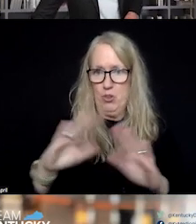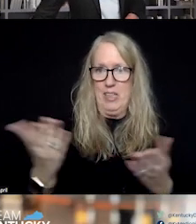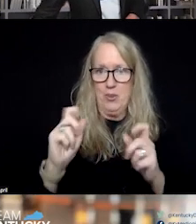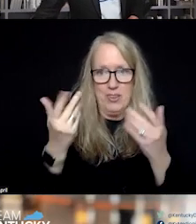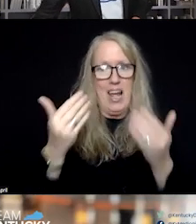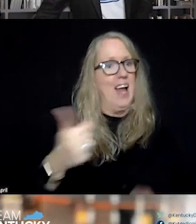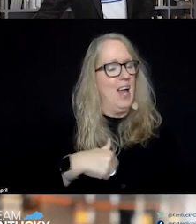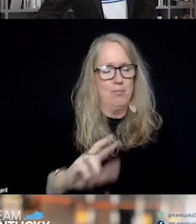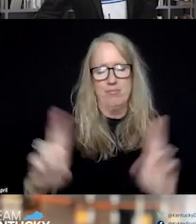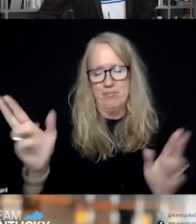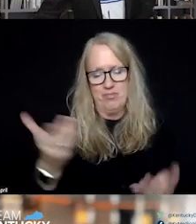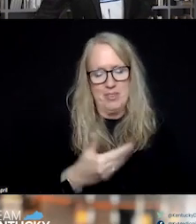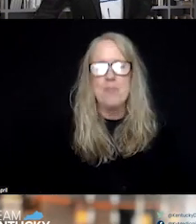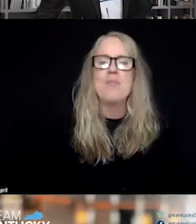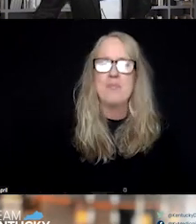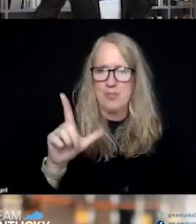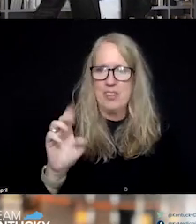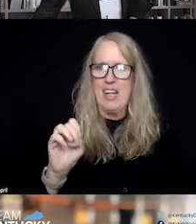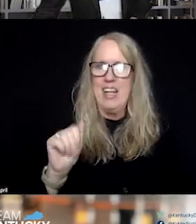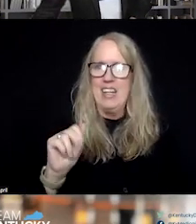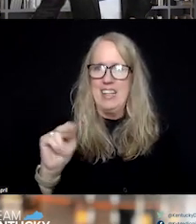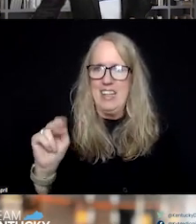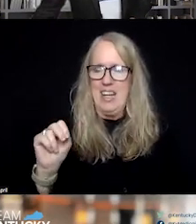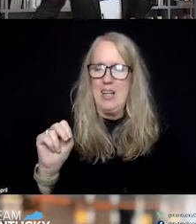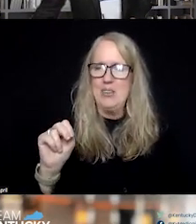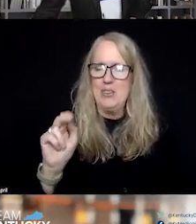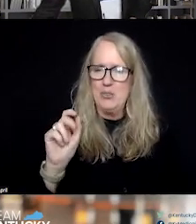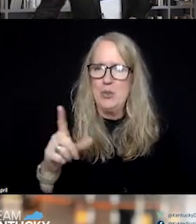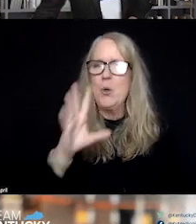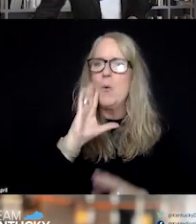GREAT. LEANNE, YOU ARE A -- WE TALK ABOUT REGULARS ON A